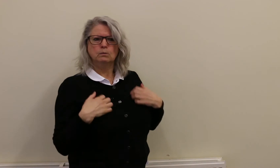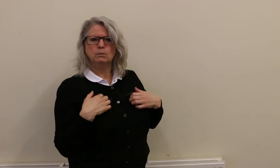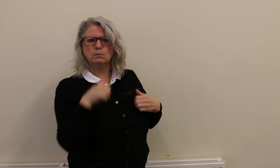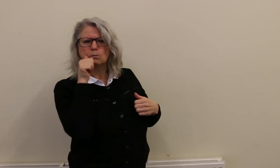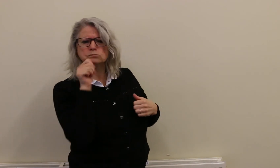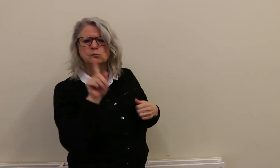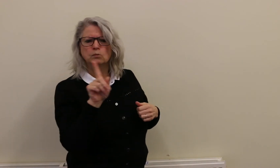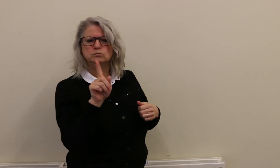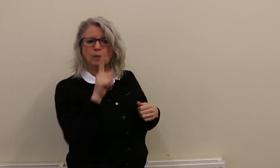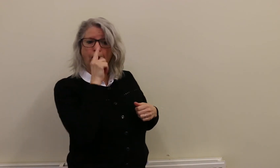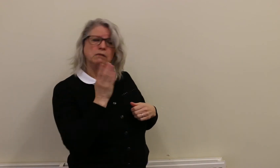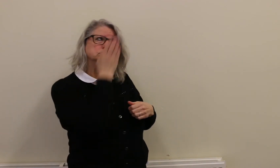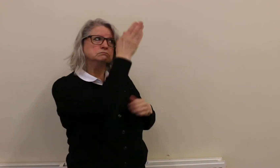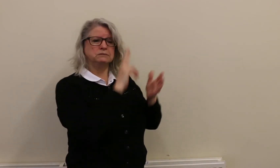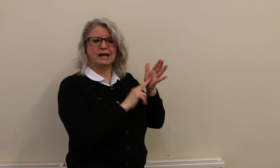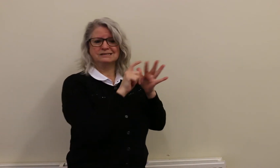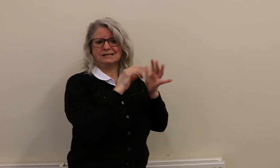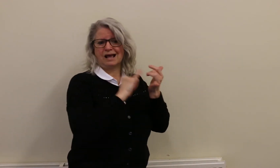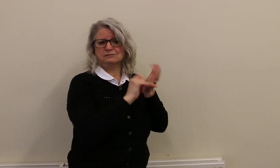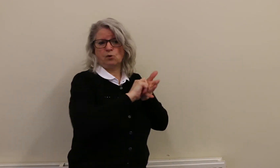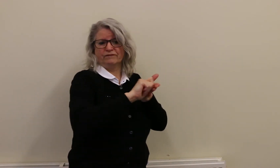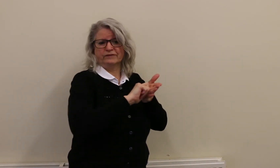and if anyone is interested in looking at the governing document